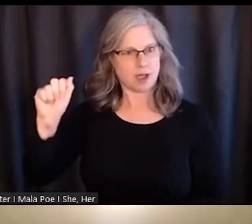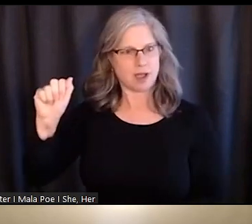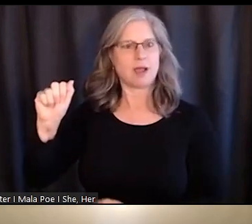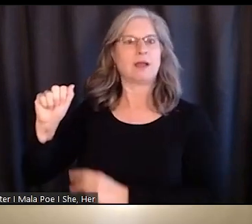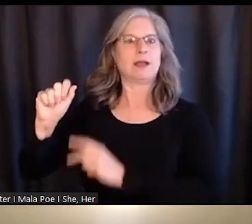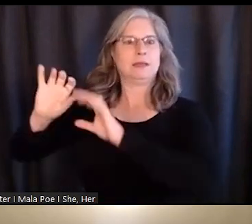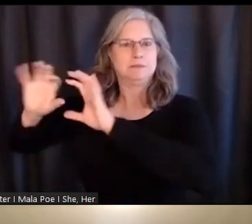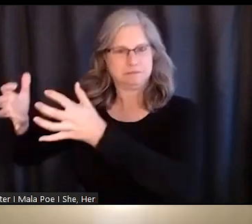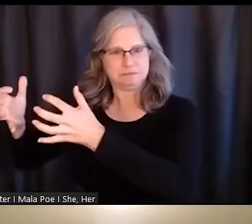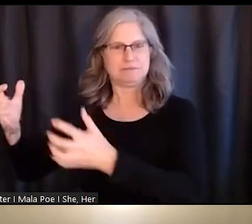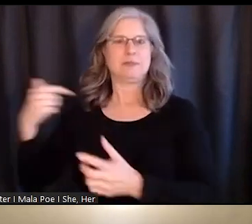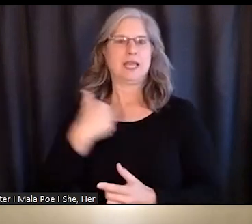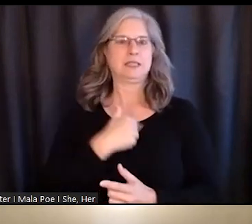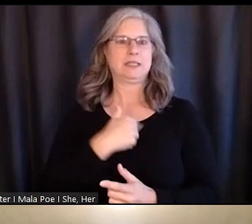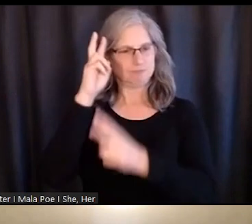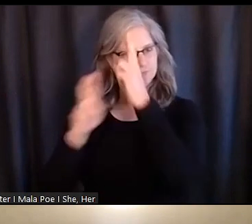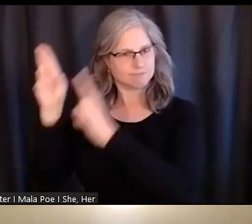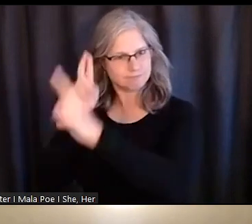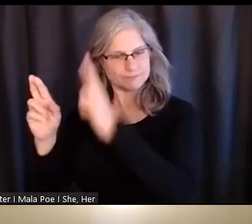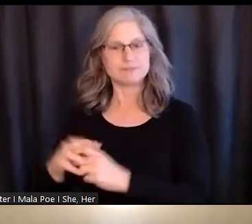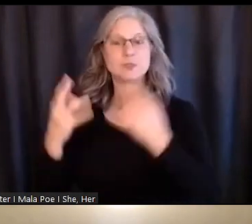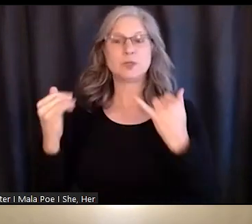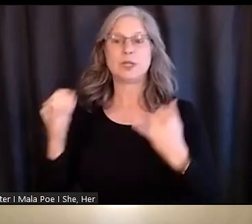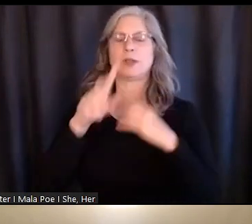So today I am going to talk to you about individual differences in language acquisition.